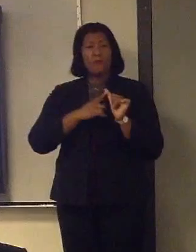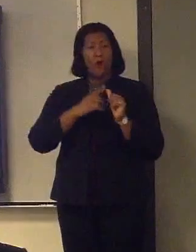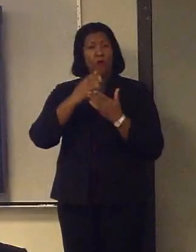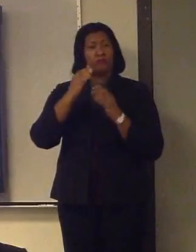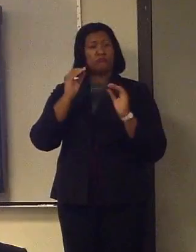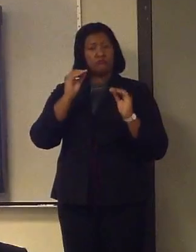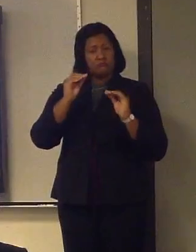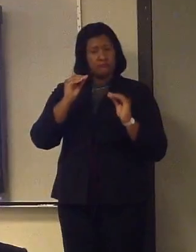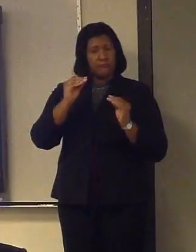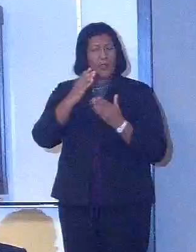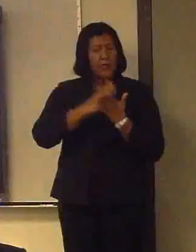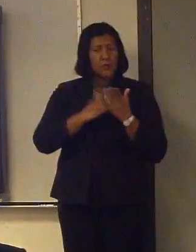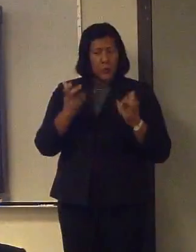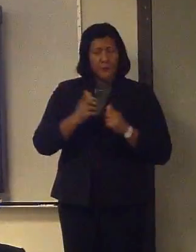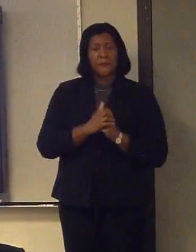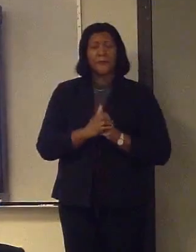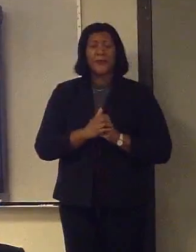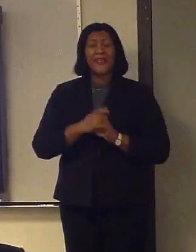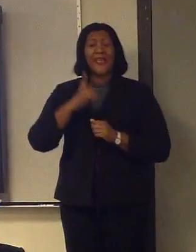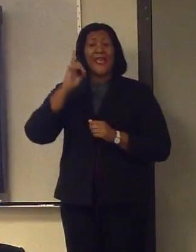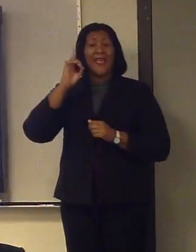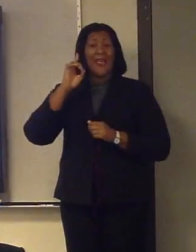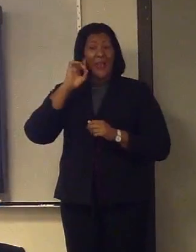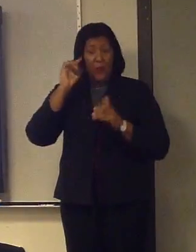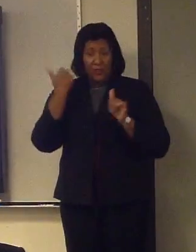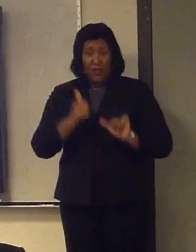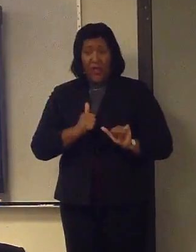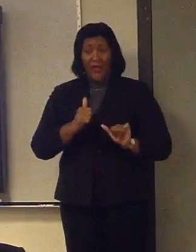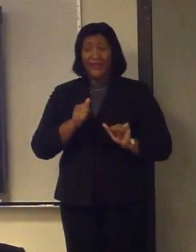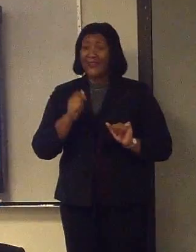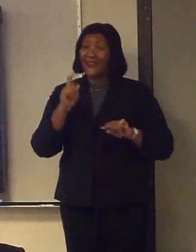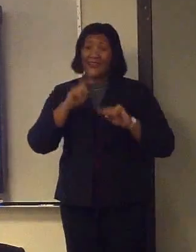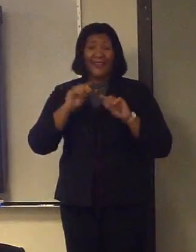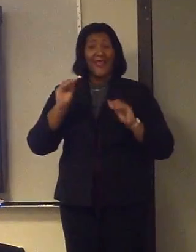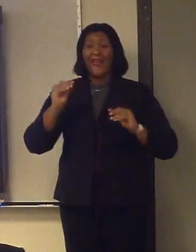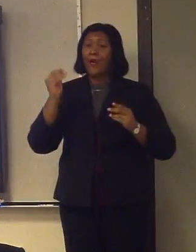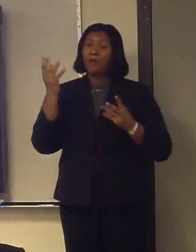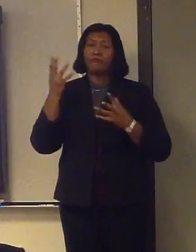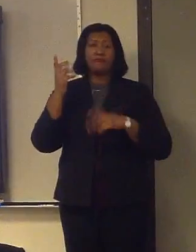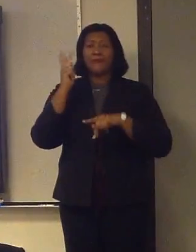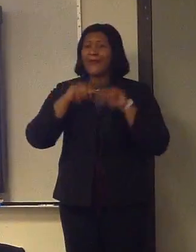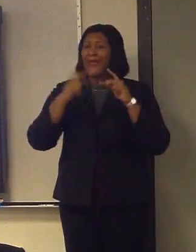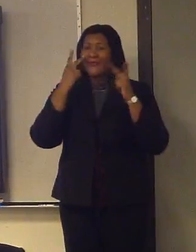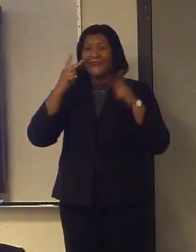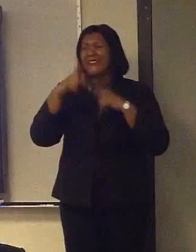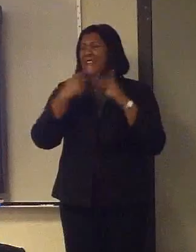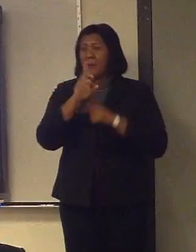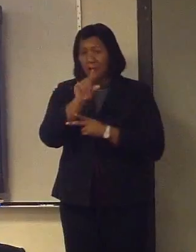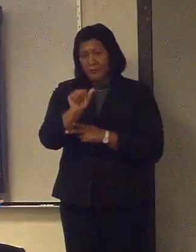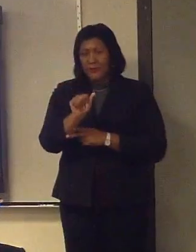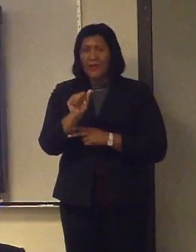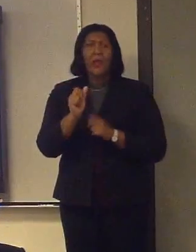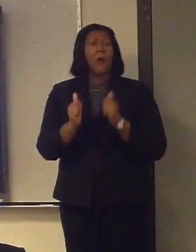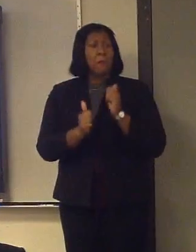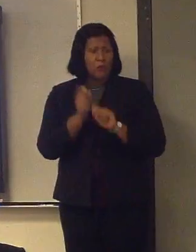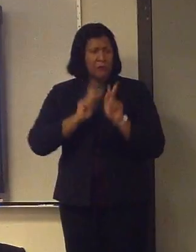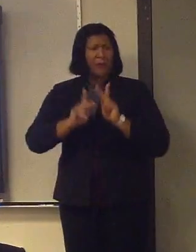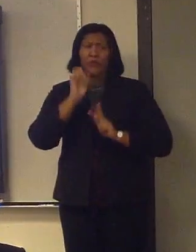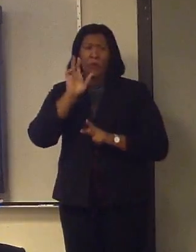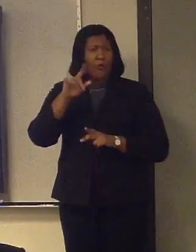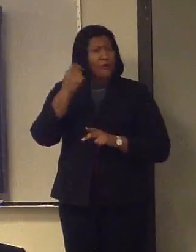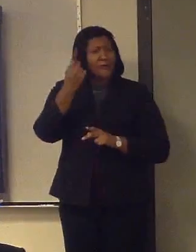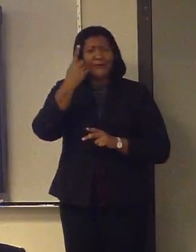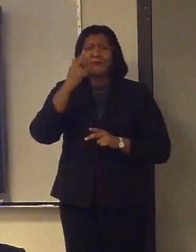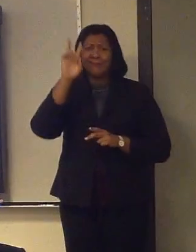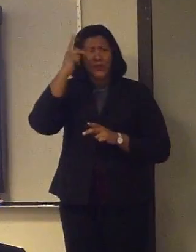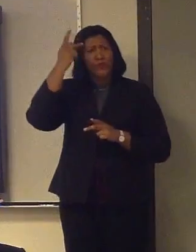loss is an invisible disability. And it is often misunderstood, underestimated, and